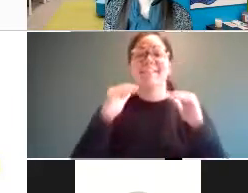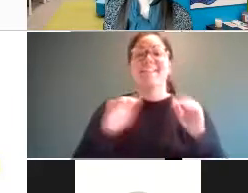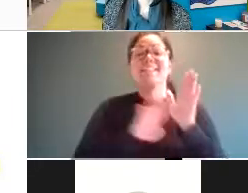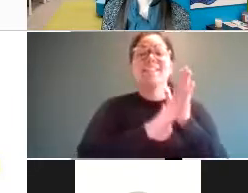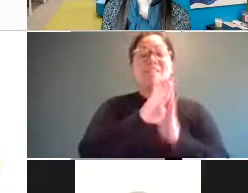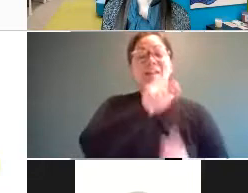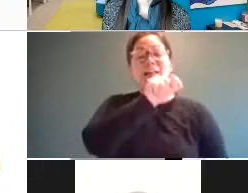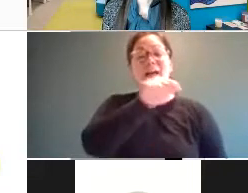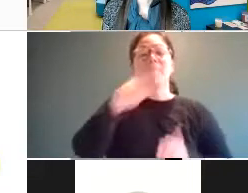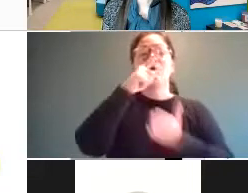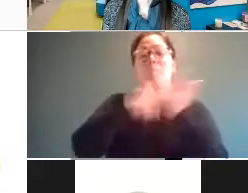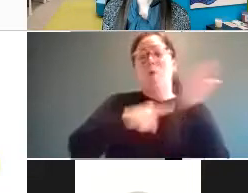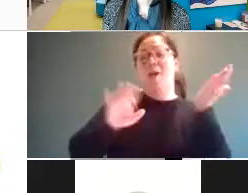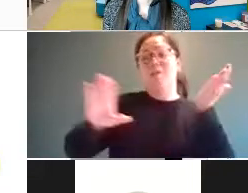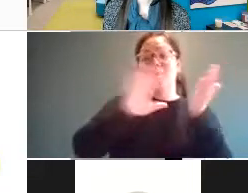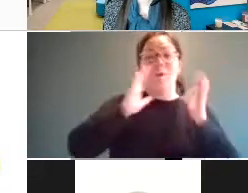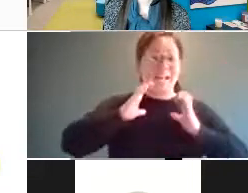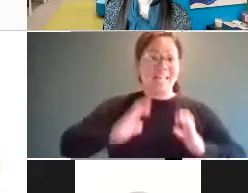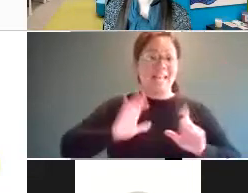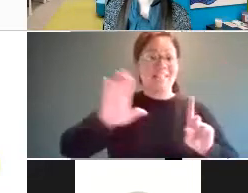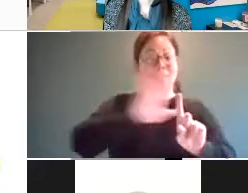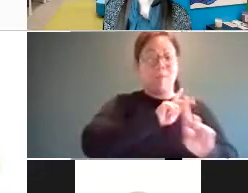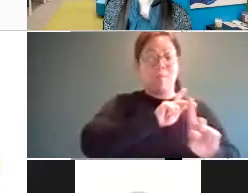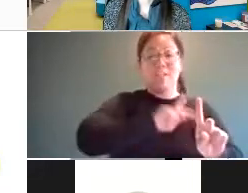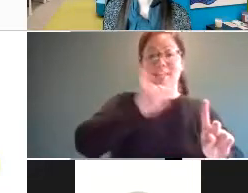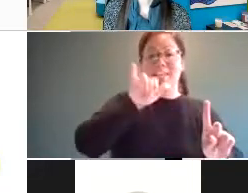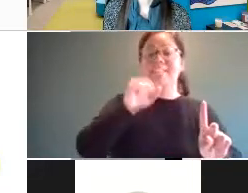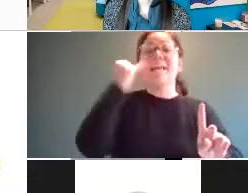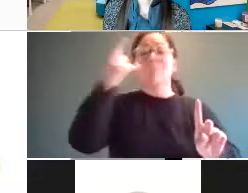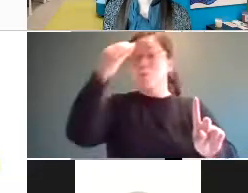When you know who you are trying to reach and what that consumer looks like,